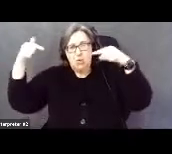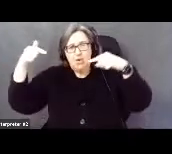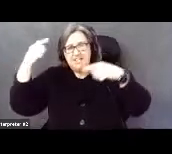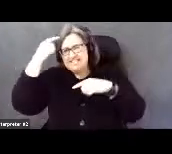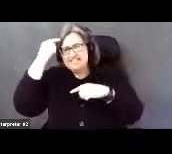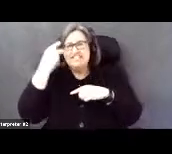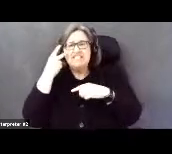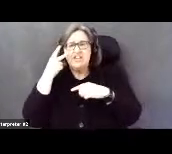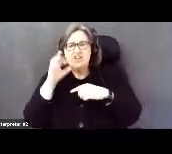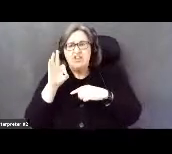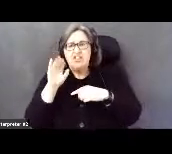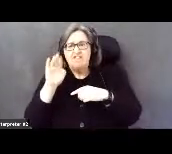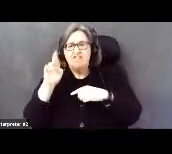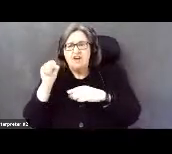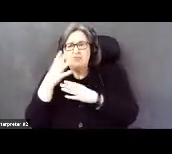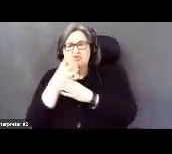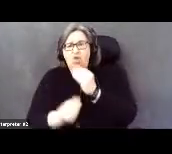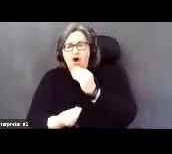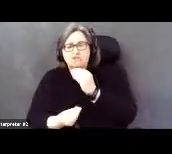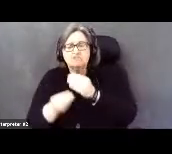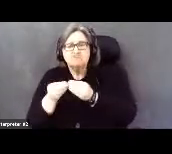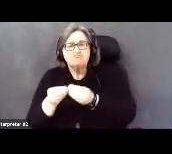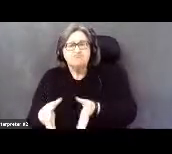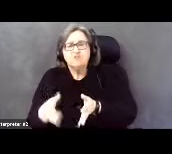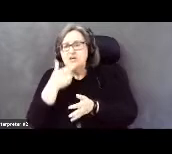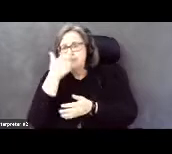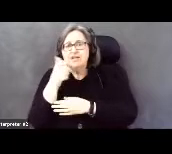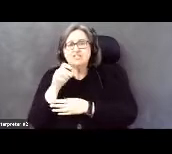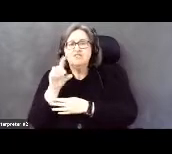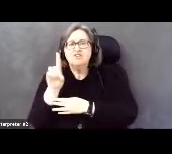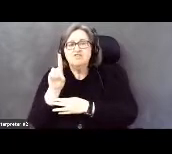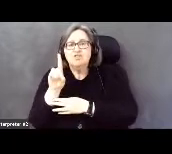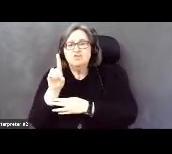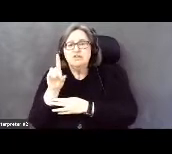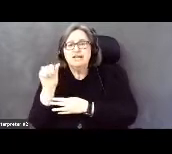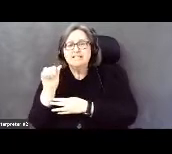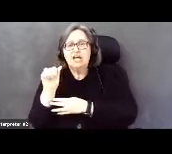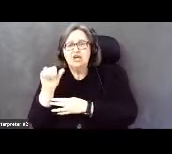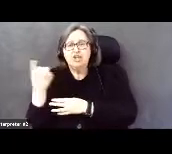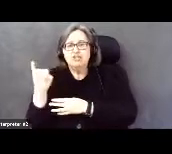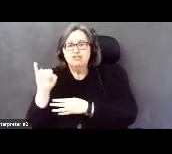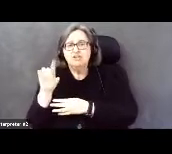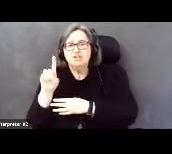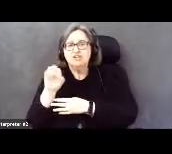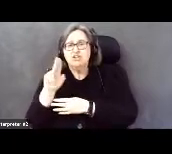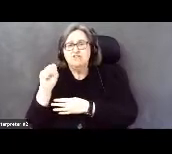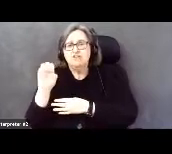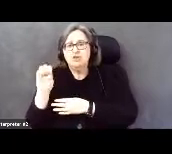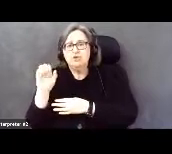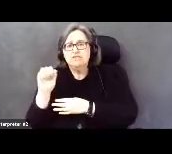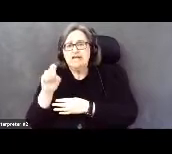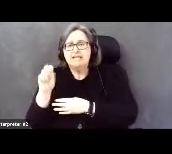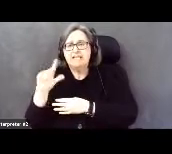fibers have been lost due to diffuse axonal injury. The impact is on connectivity. It